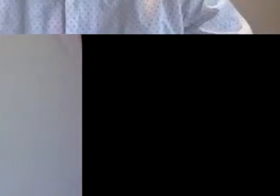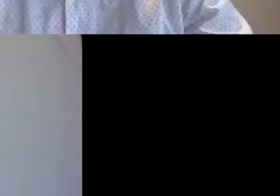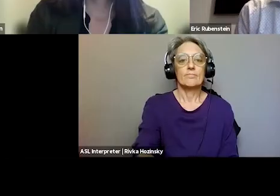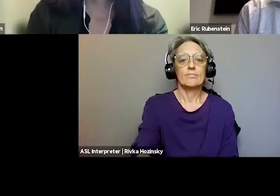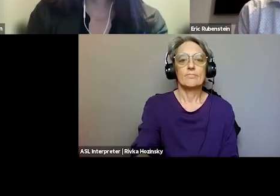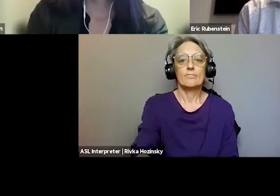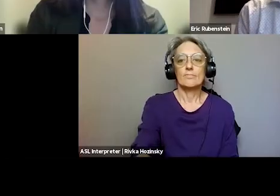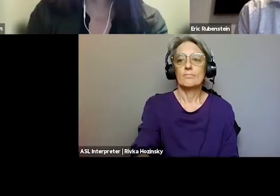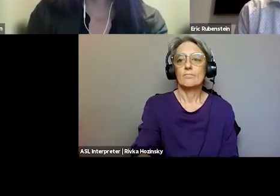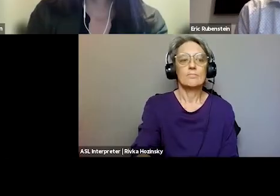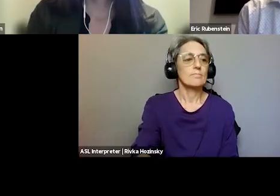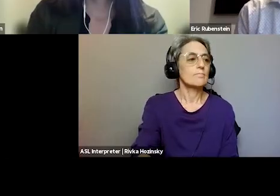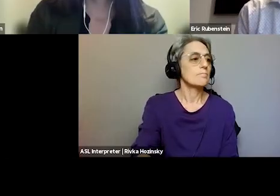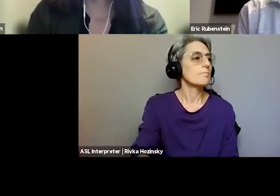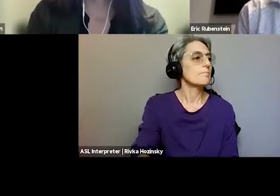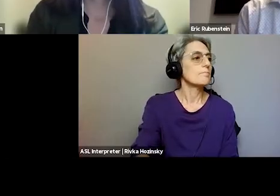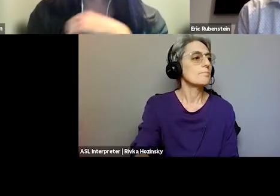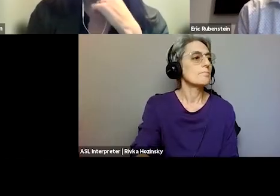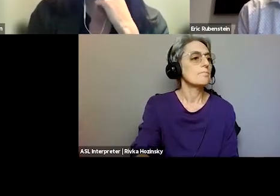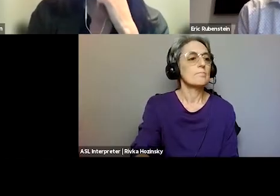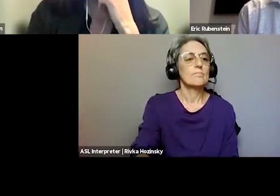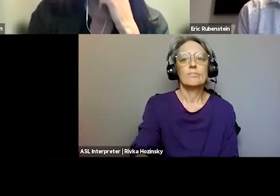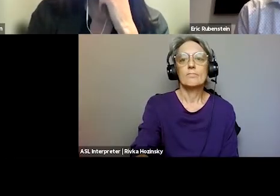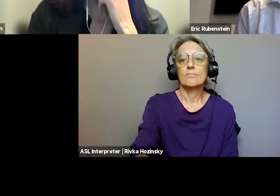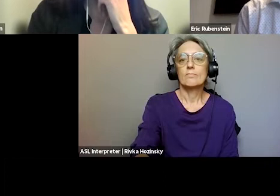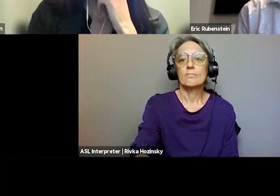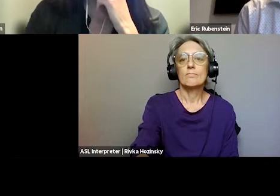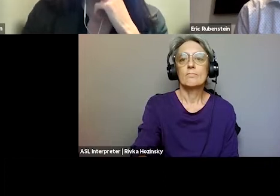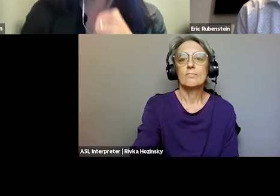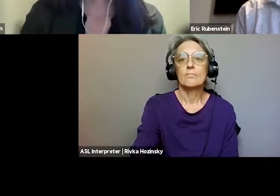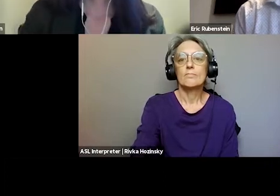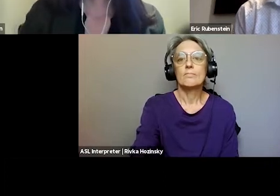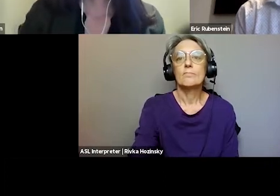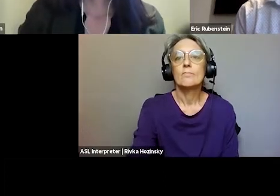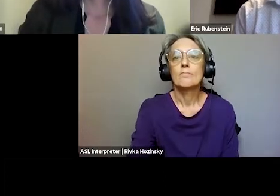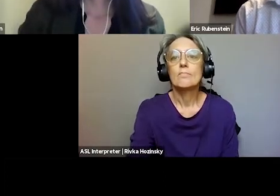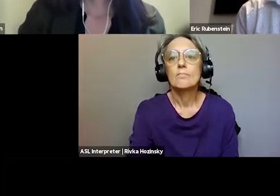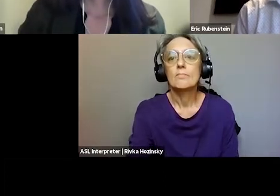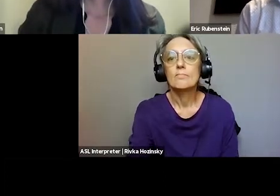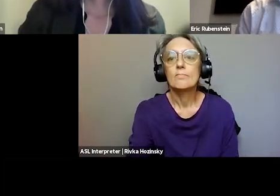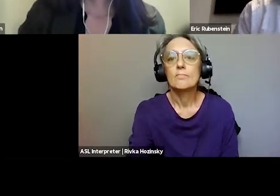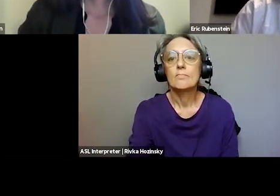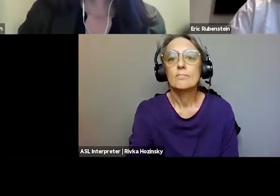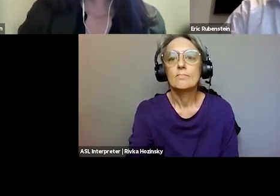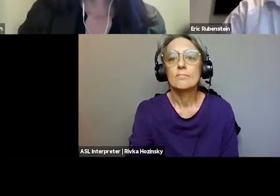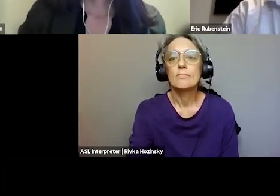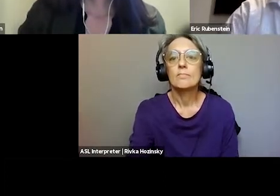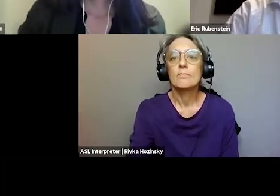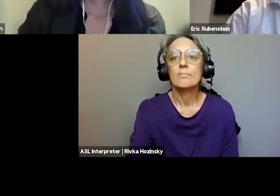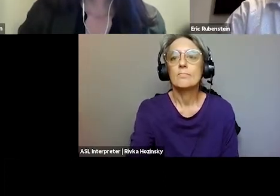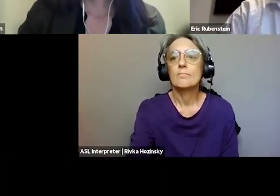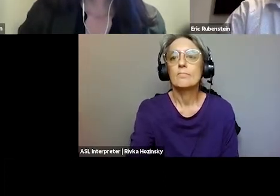Alright, so thank you for the great introduction Amanda and Dr. Mitra. My name is Eric Rubenstein.